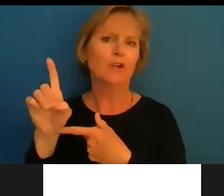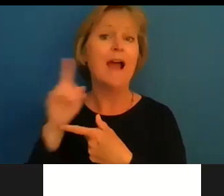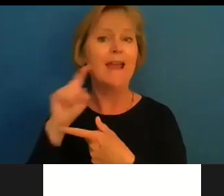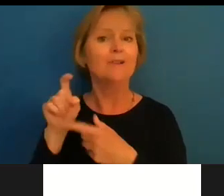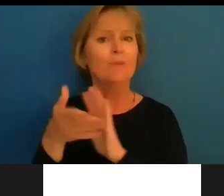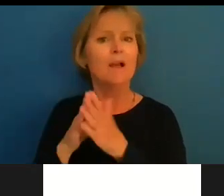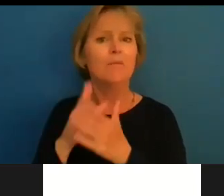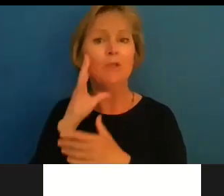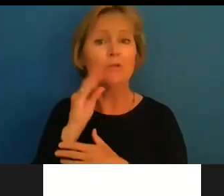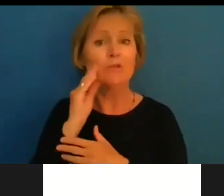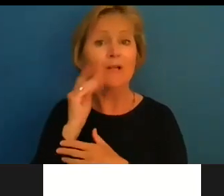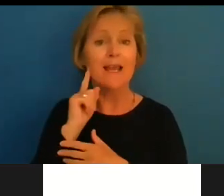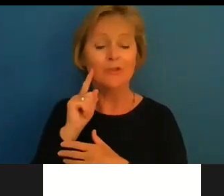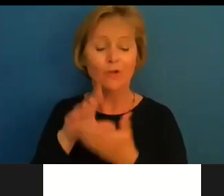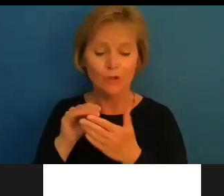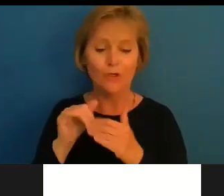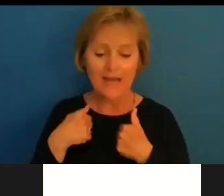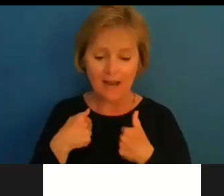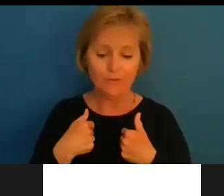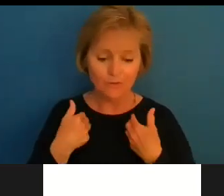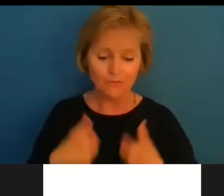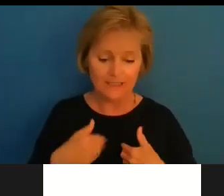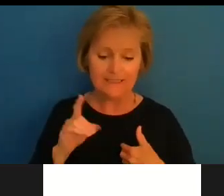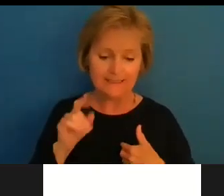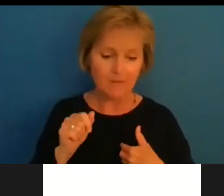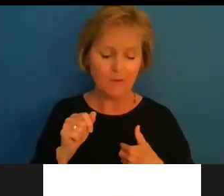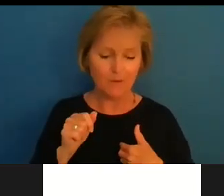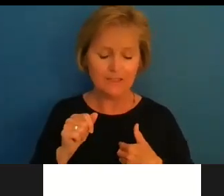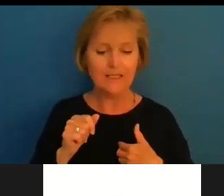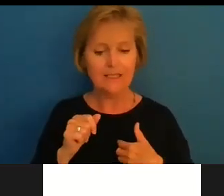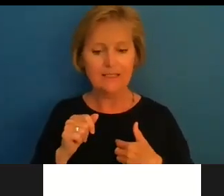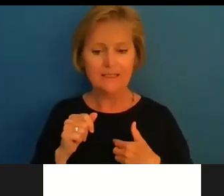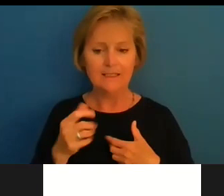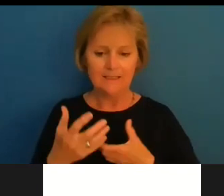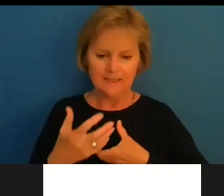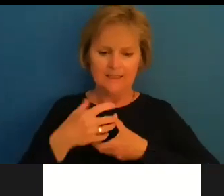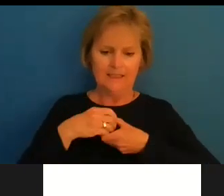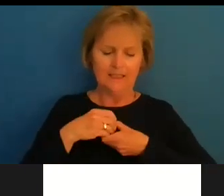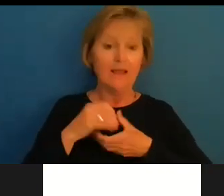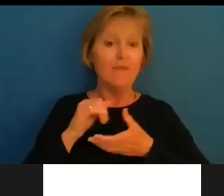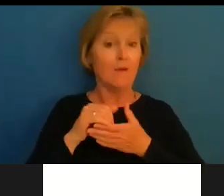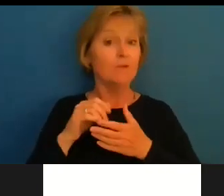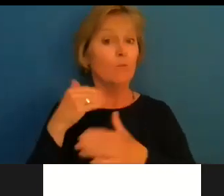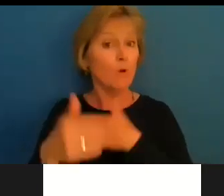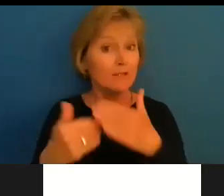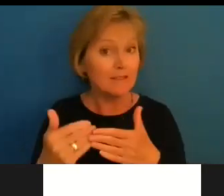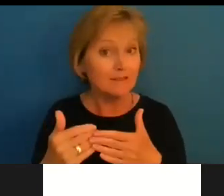I had to sort of learn how to be disabled, and that was a process, a difficulty.